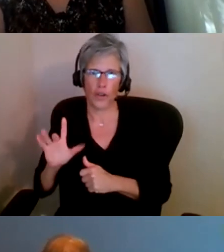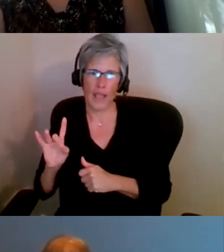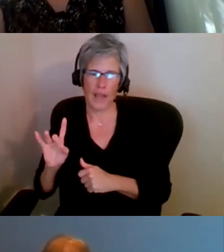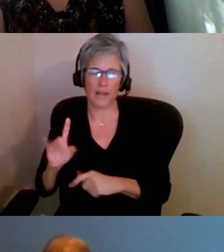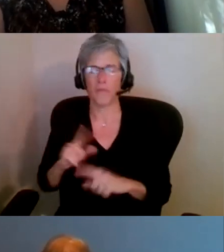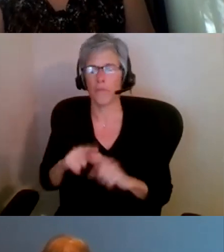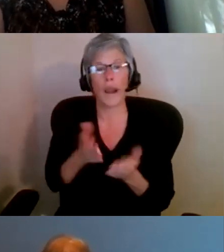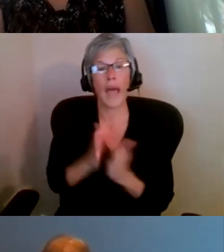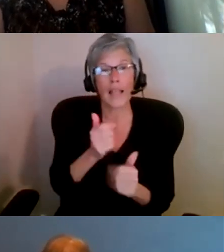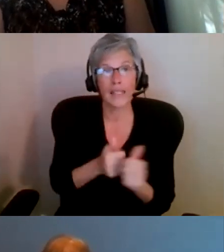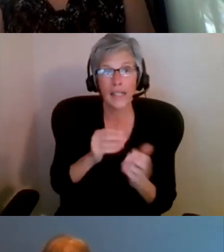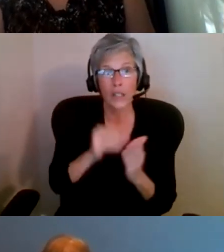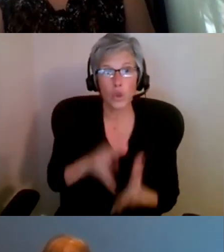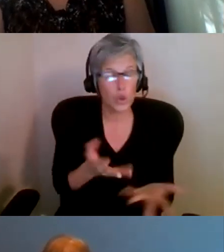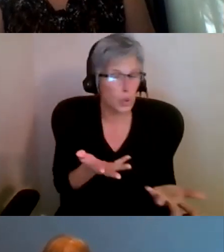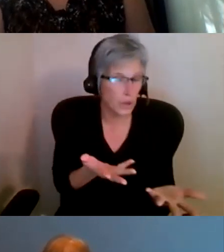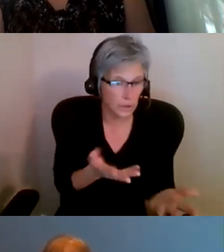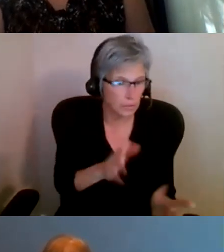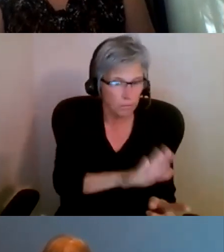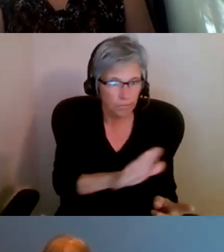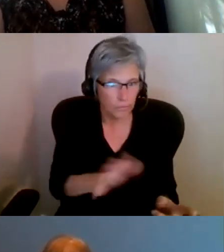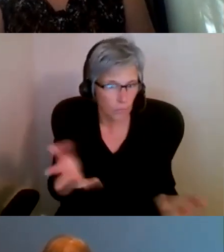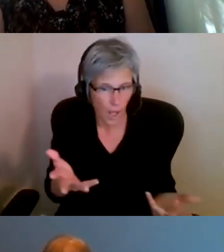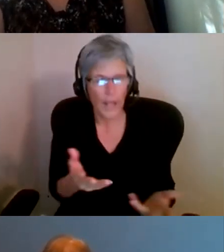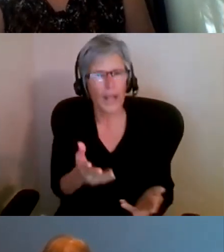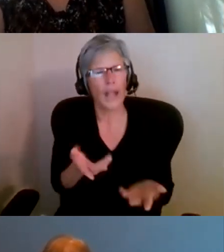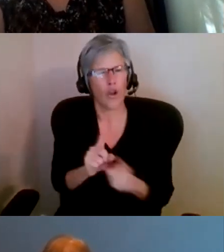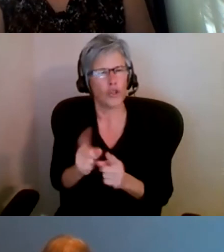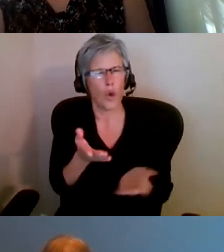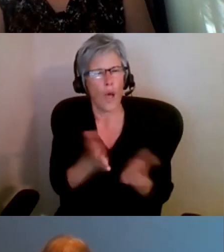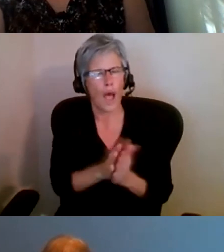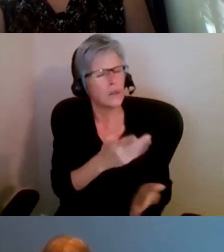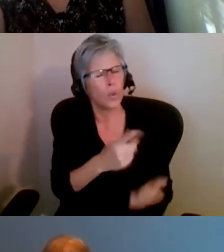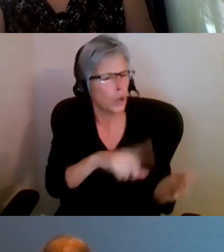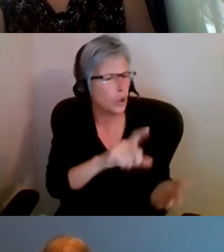know about them but also what they needed to be successful in the course and for specific comments